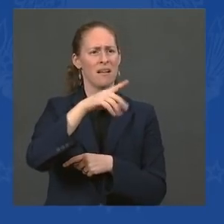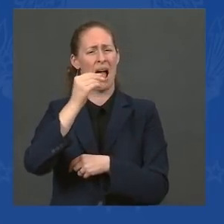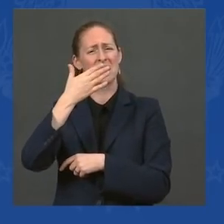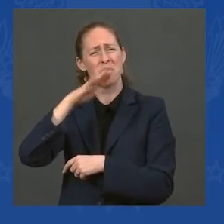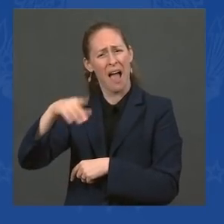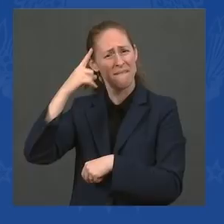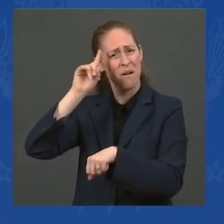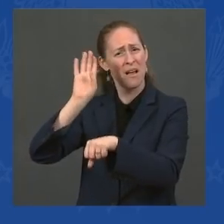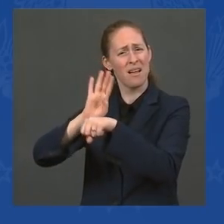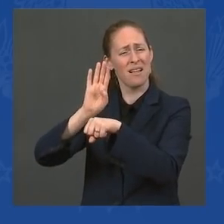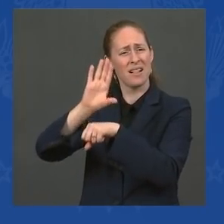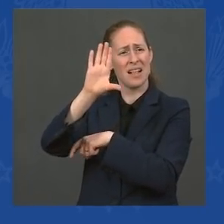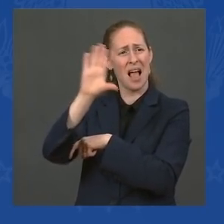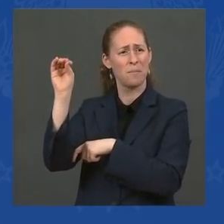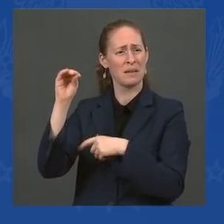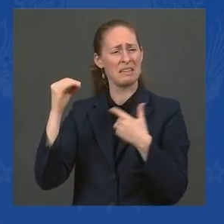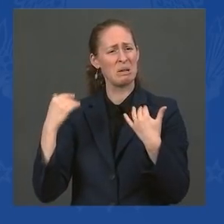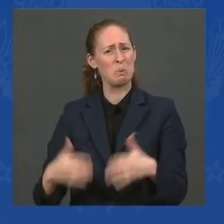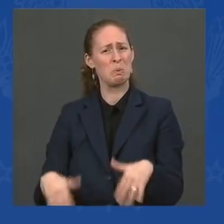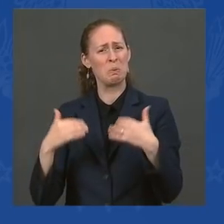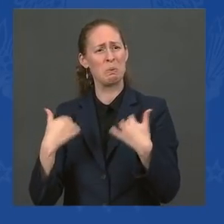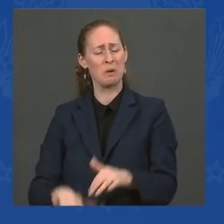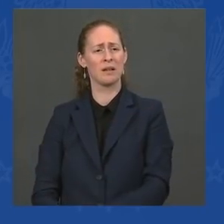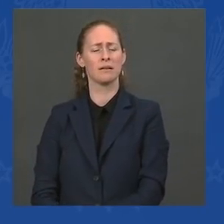For decades, our country has earned a reputation